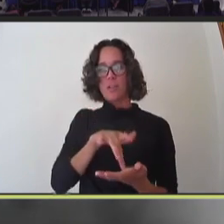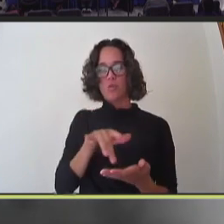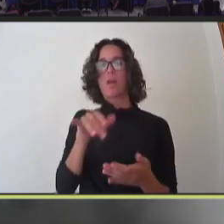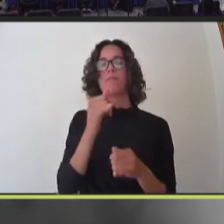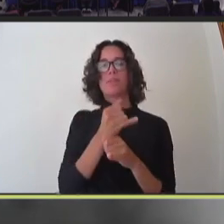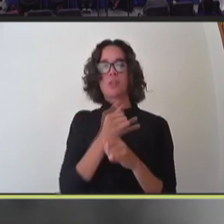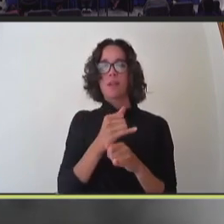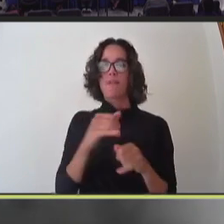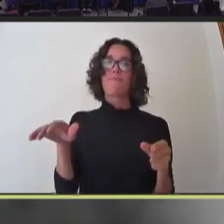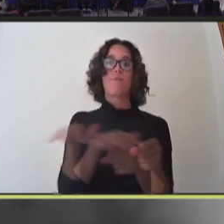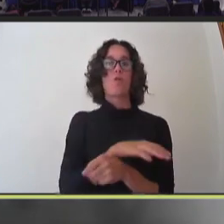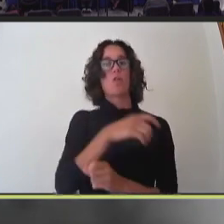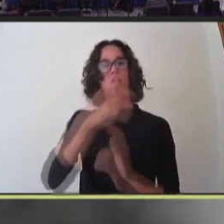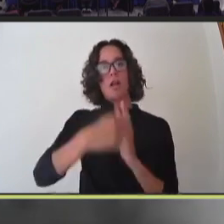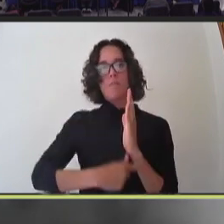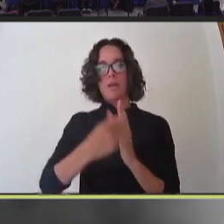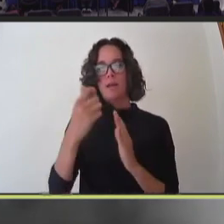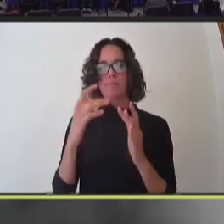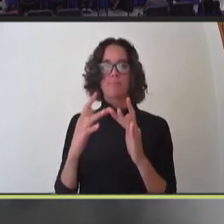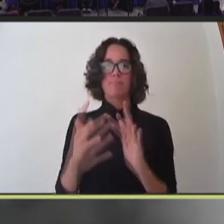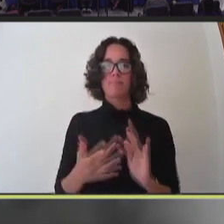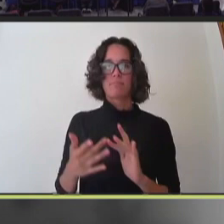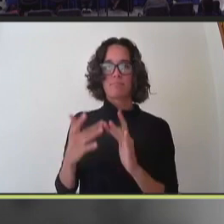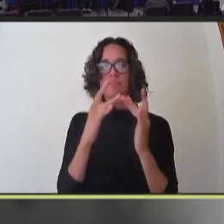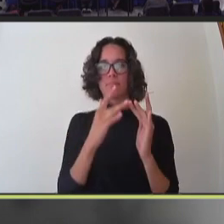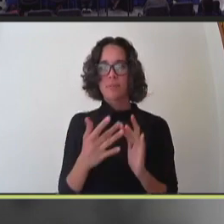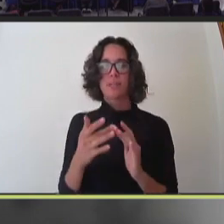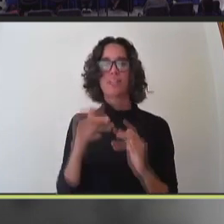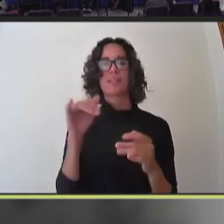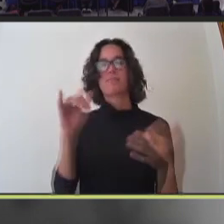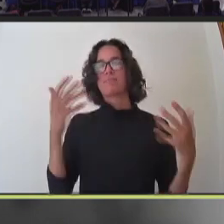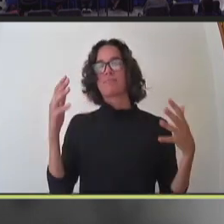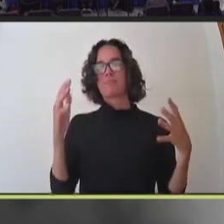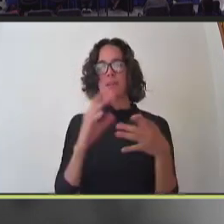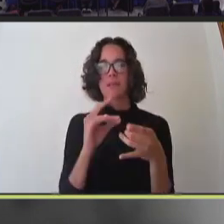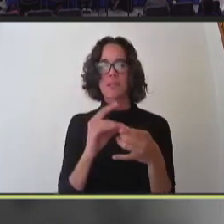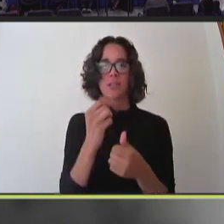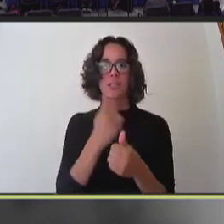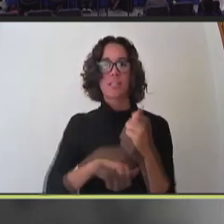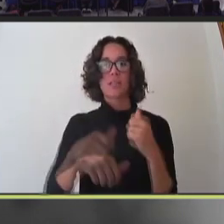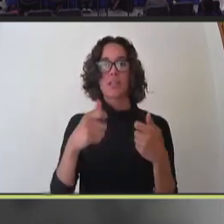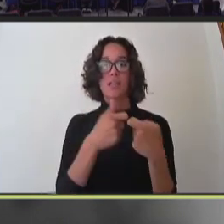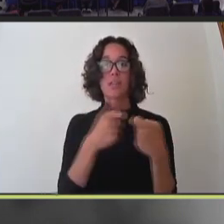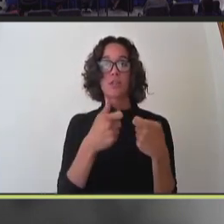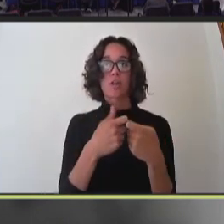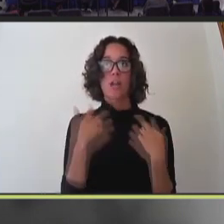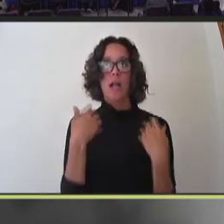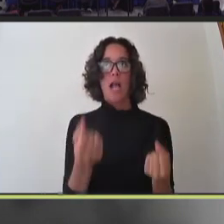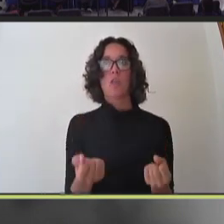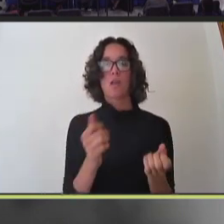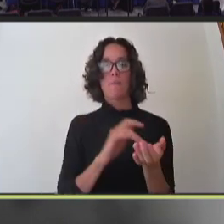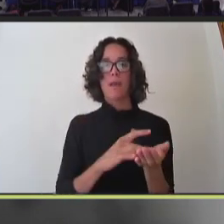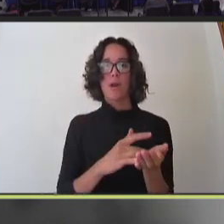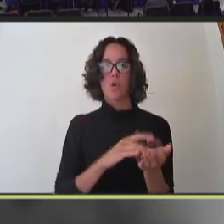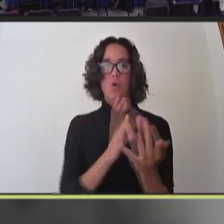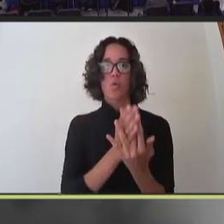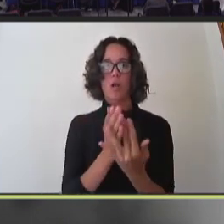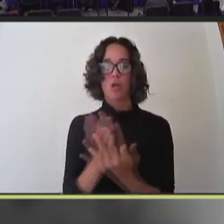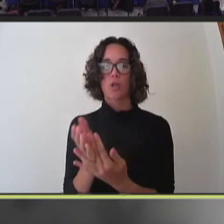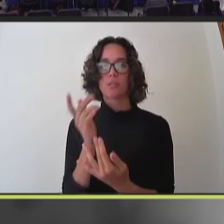mentioned, each of our electronic health medical records and for each of our VA facilities,